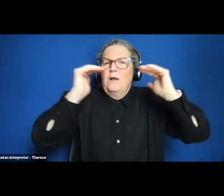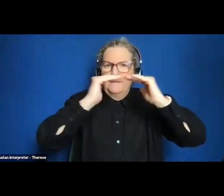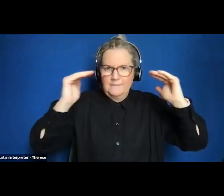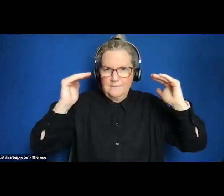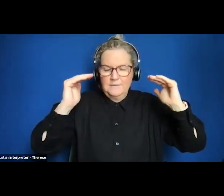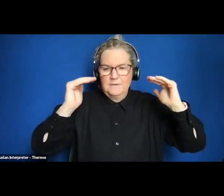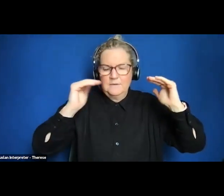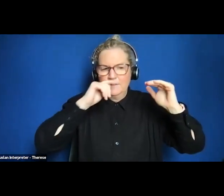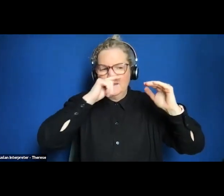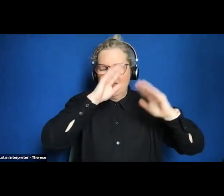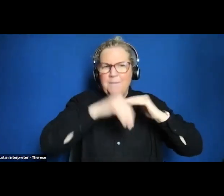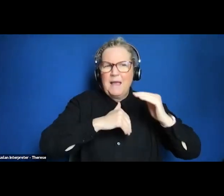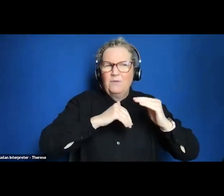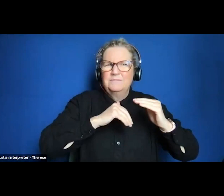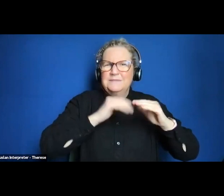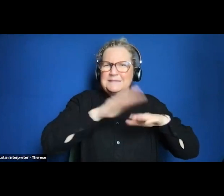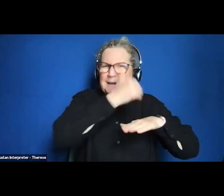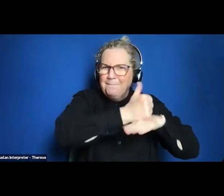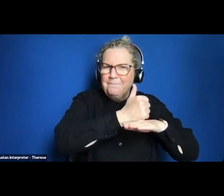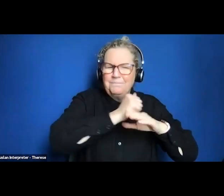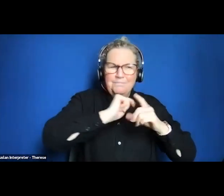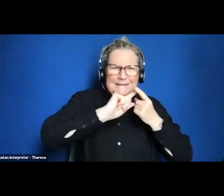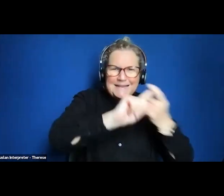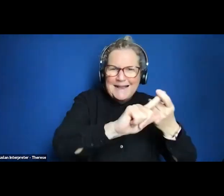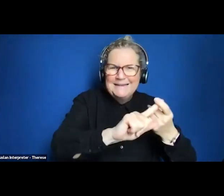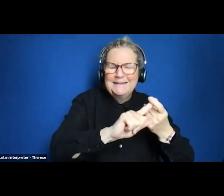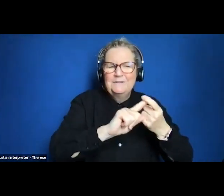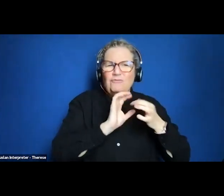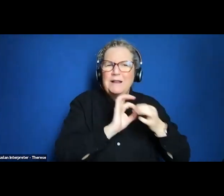and maintaining a respectful engagement with the disability community.